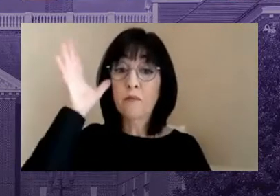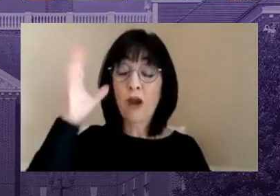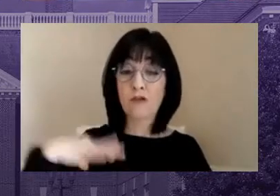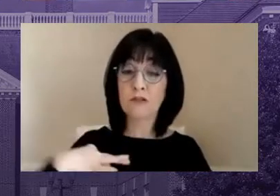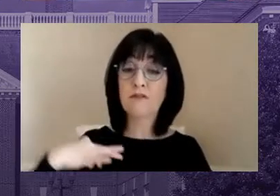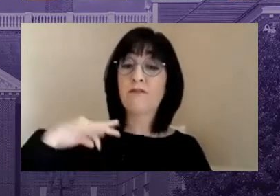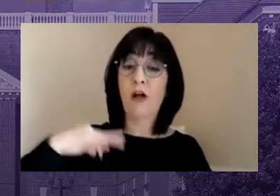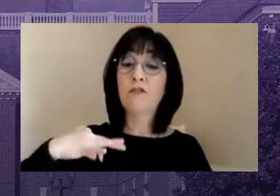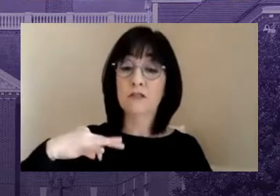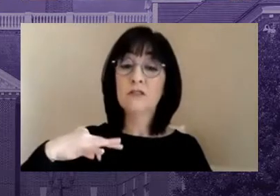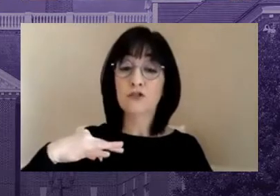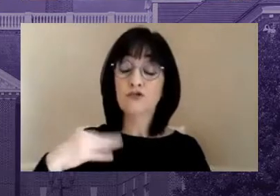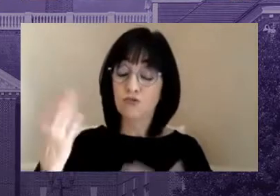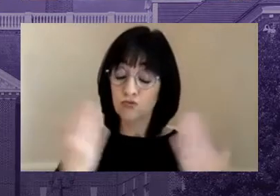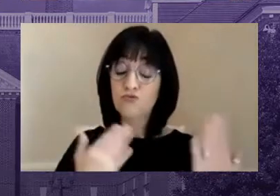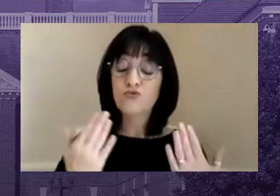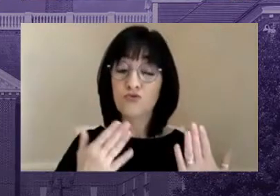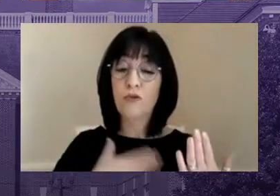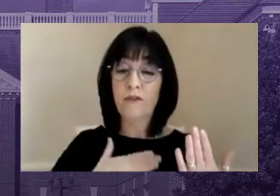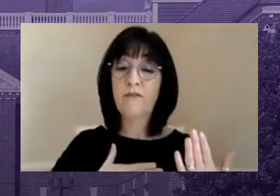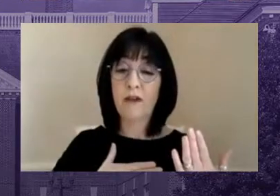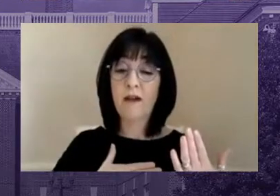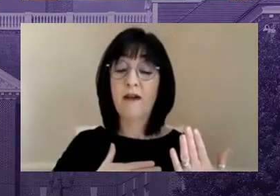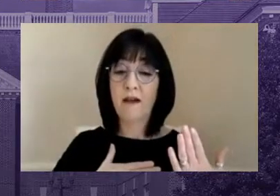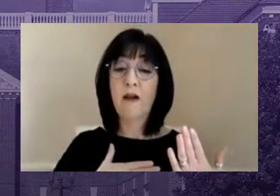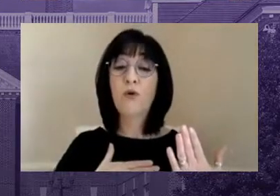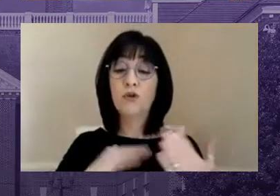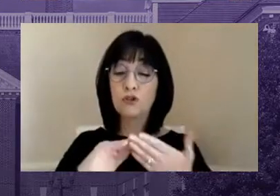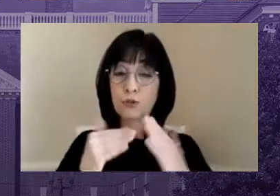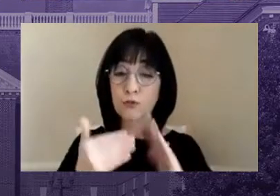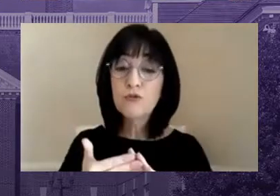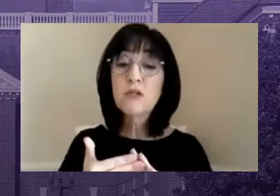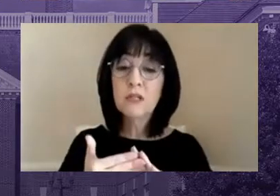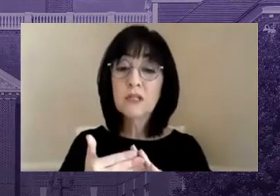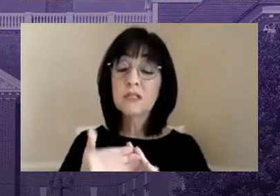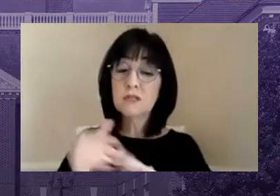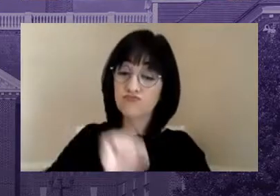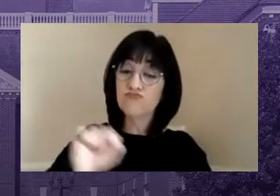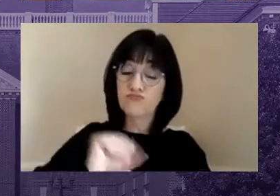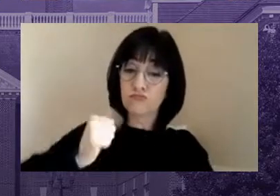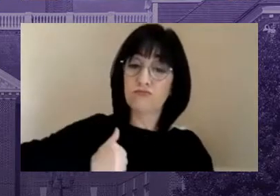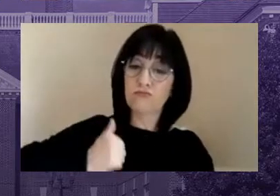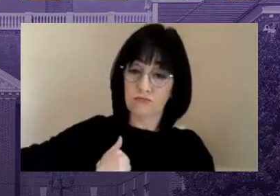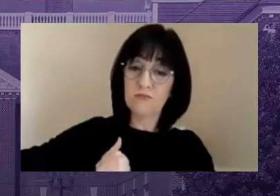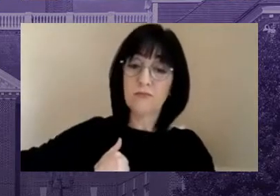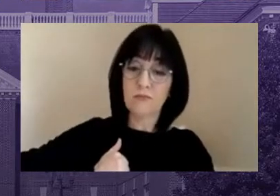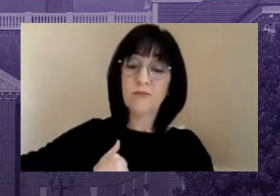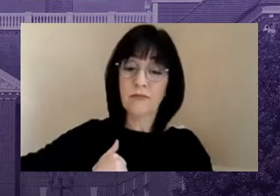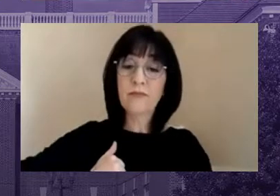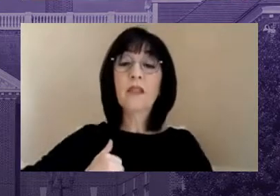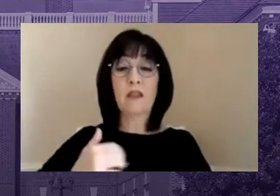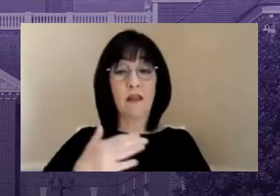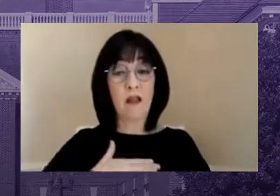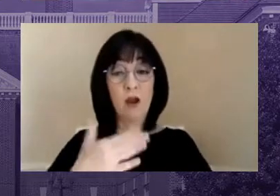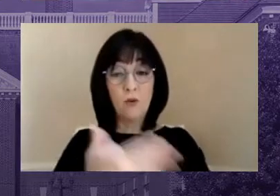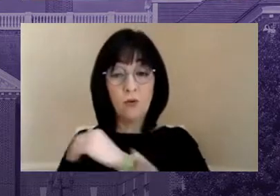communities, our state and our nation. Certainly supports our belief in their unofficial role as